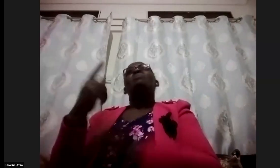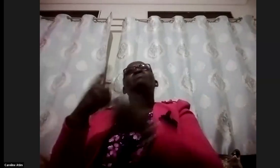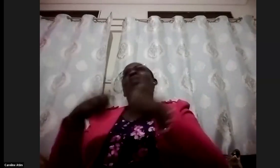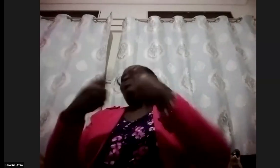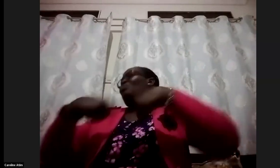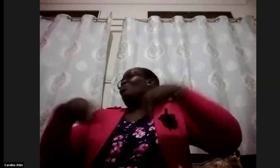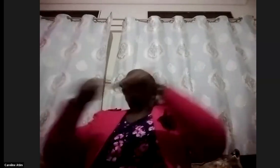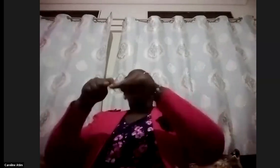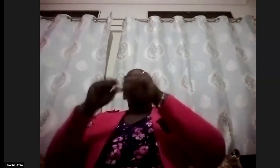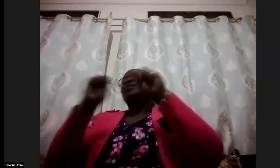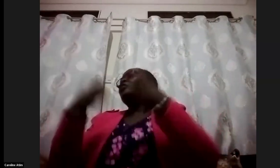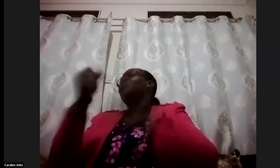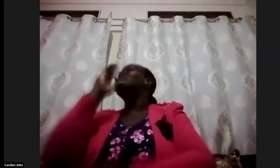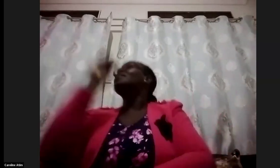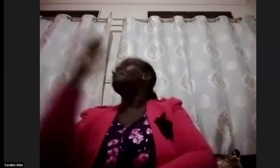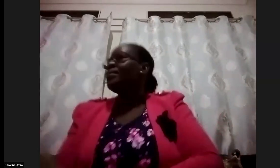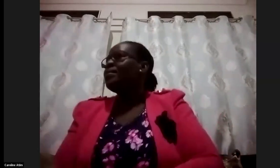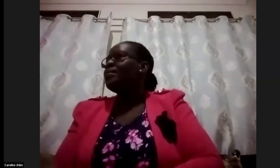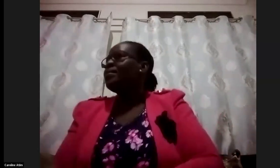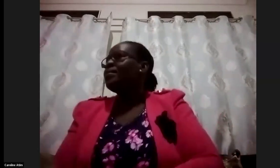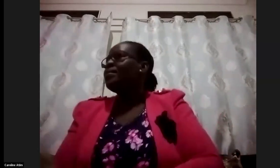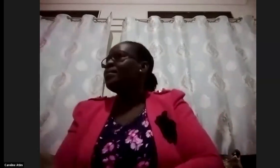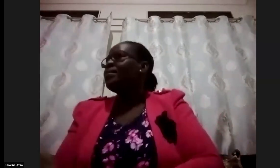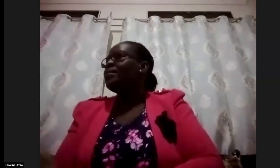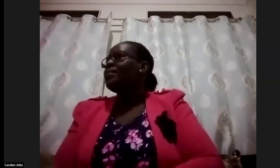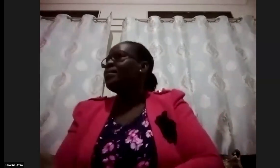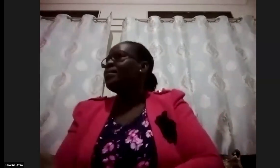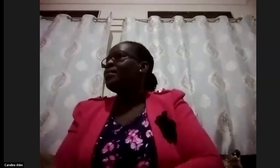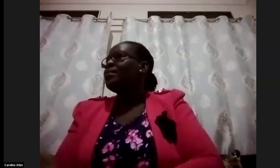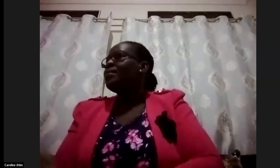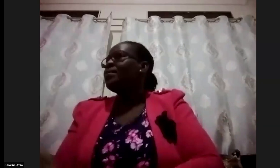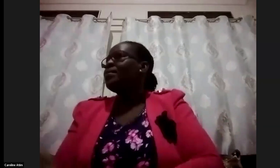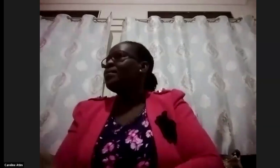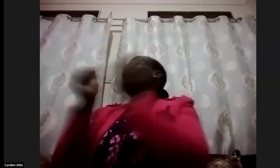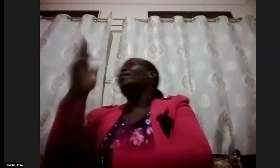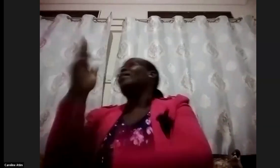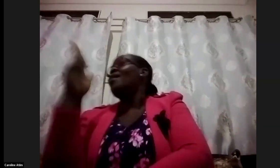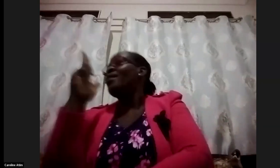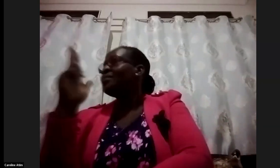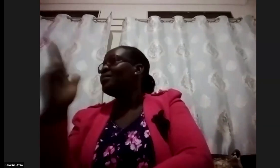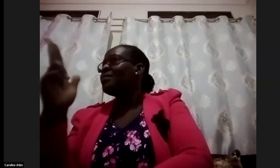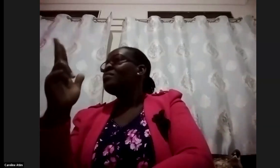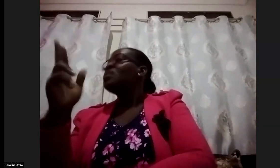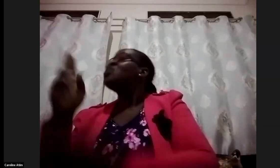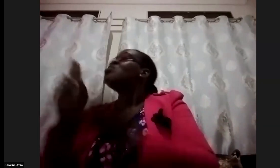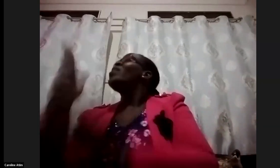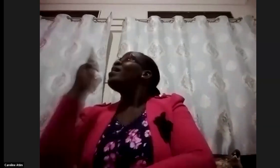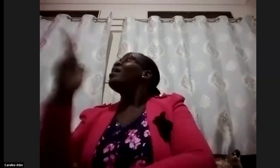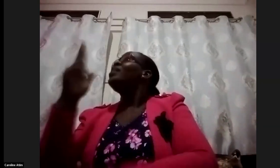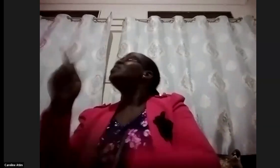They forced us to speak. But I wouldn't speak. And they also forced us with the guns, they told us if you